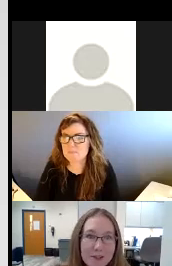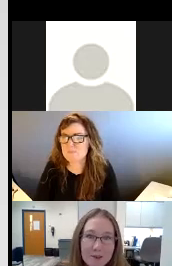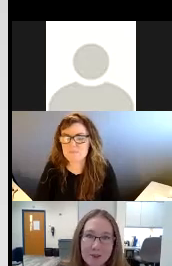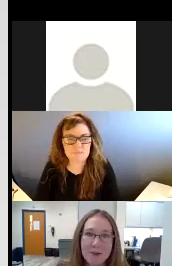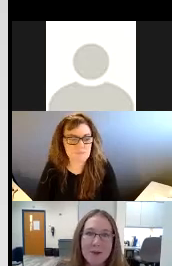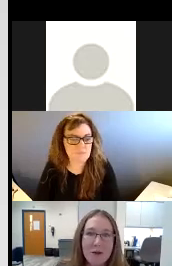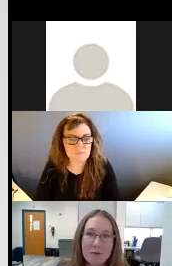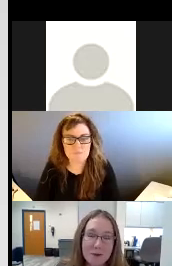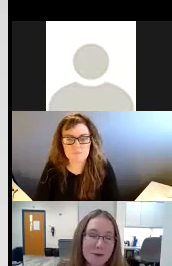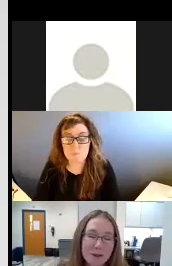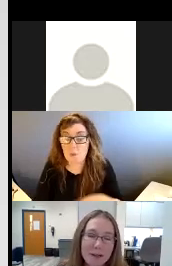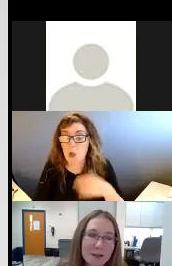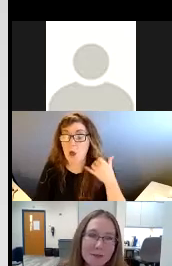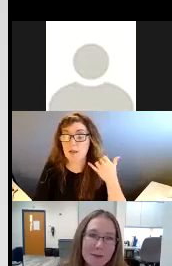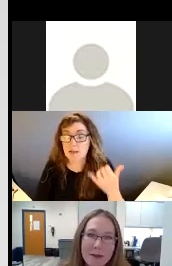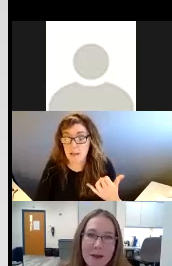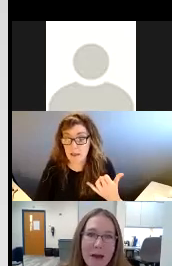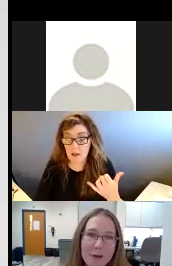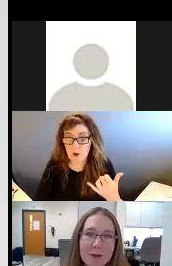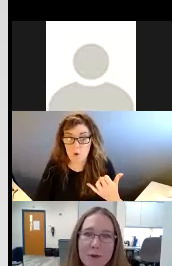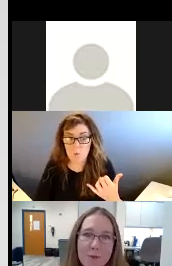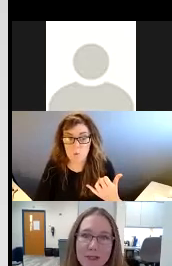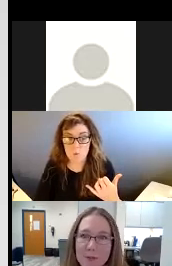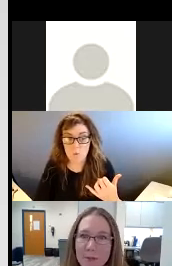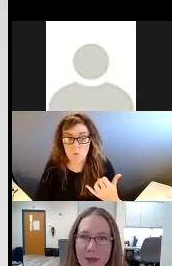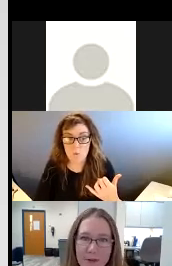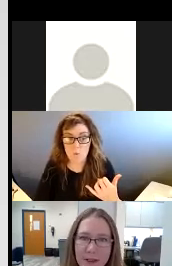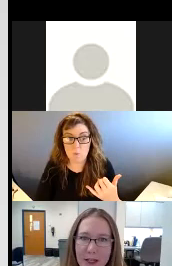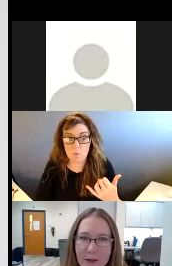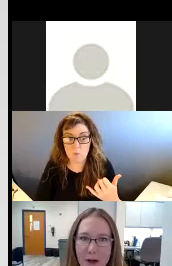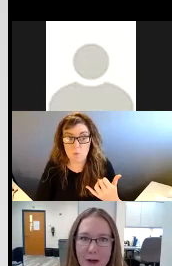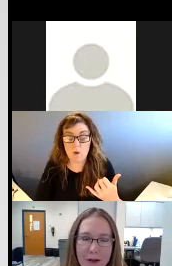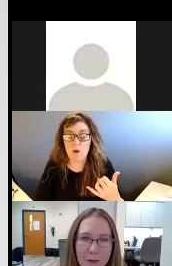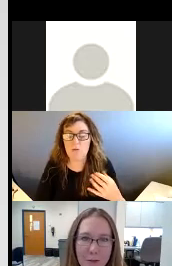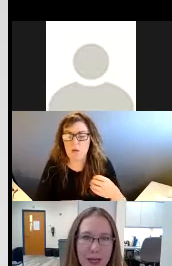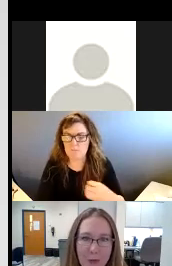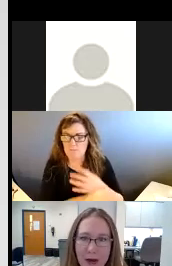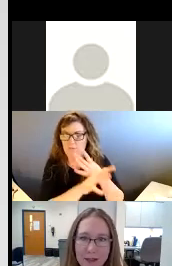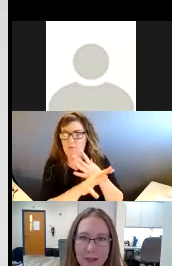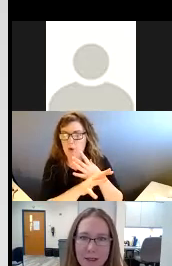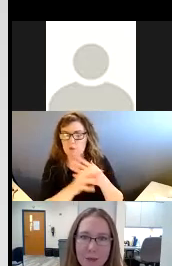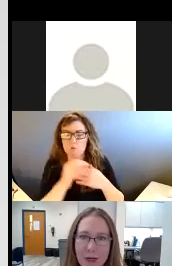Tabatha Sorenson: I WANTED TO OVERVIEW KIND OF HOW THE HOME ASSESSMENT ARE PROCESSED IN PREPARING